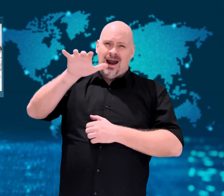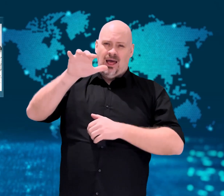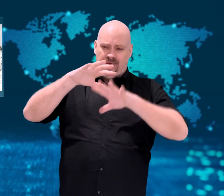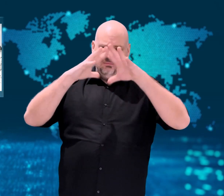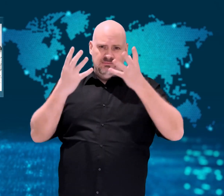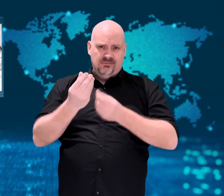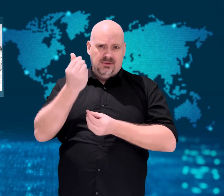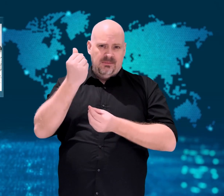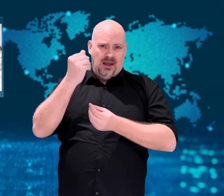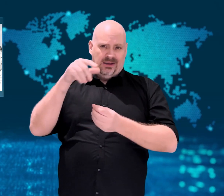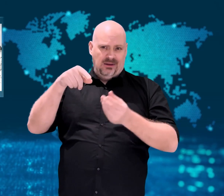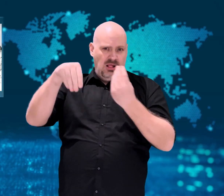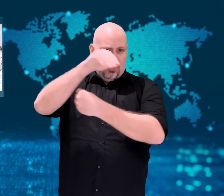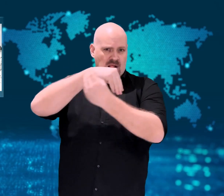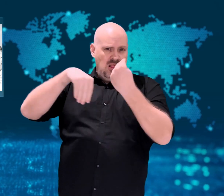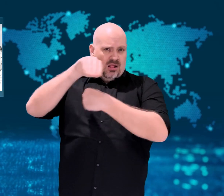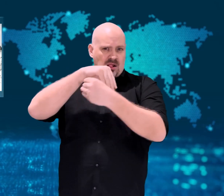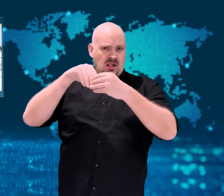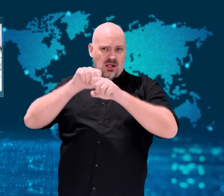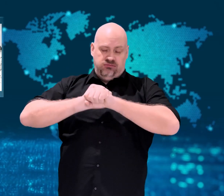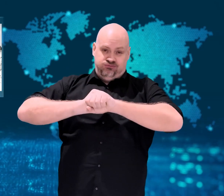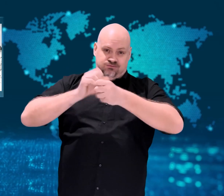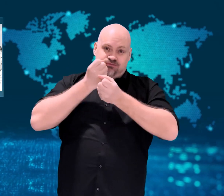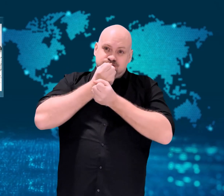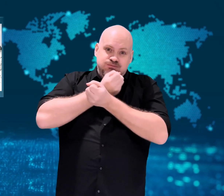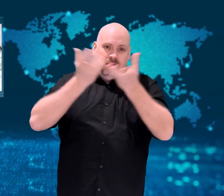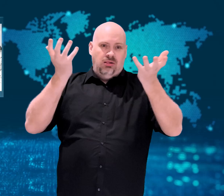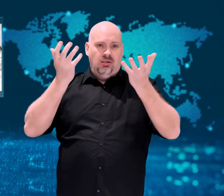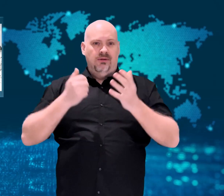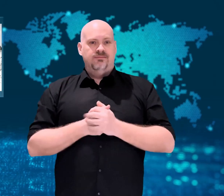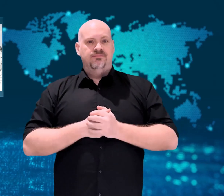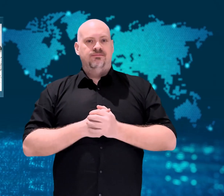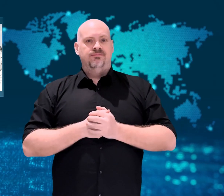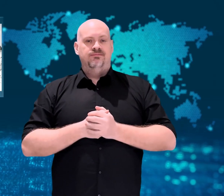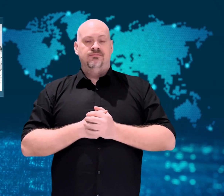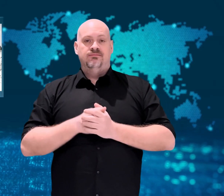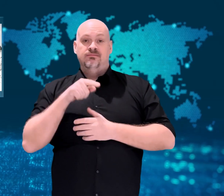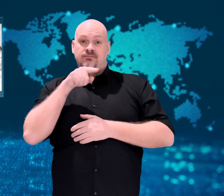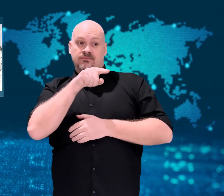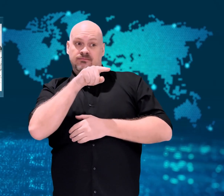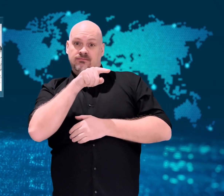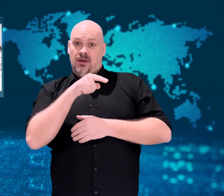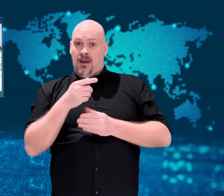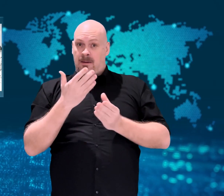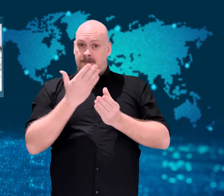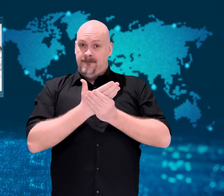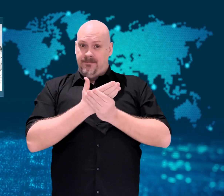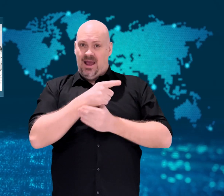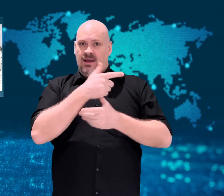Some of the clients have been involved in torture,